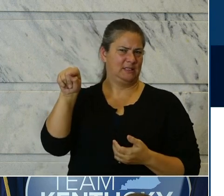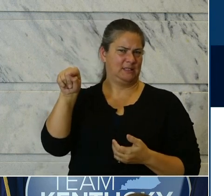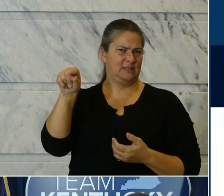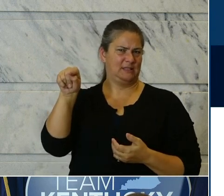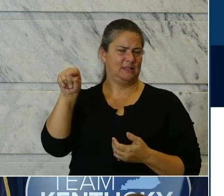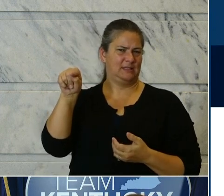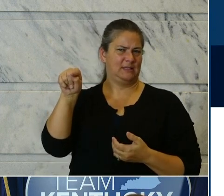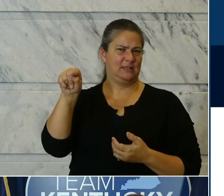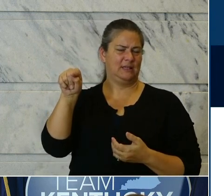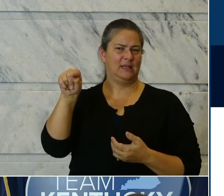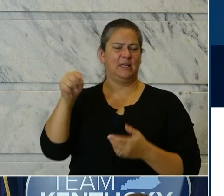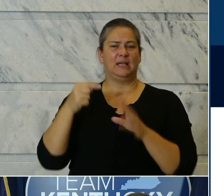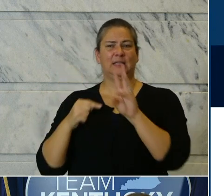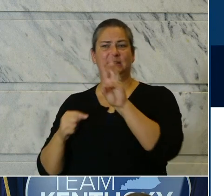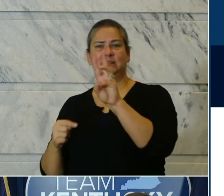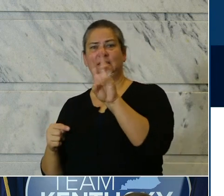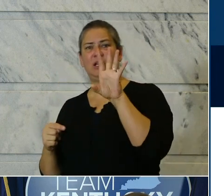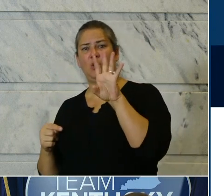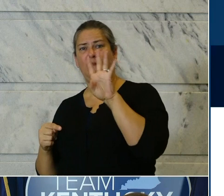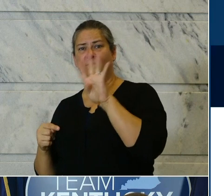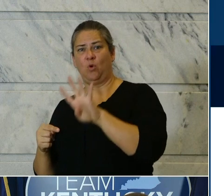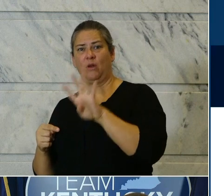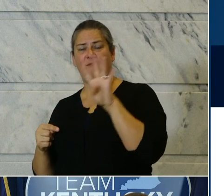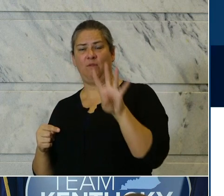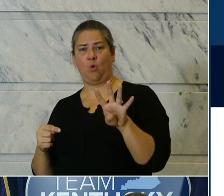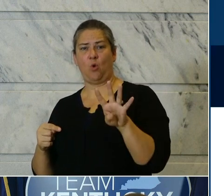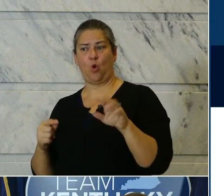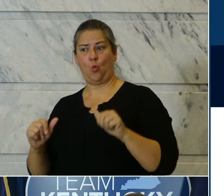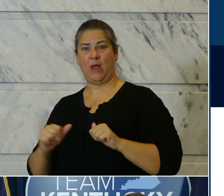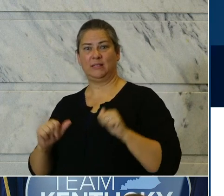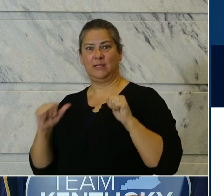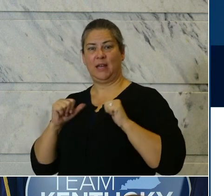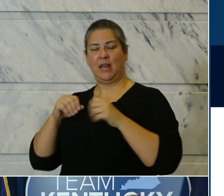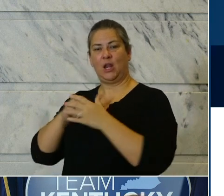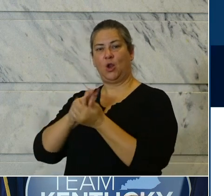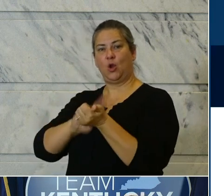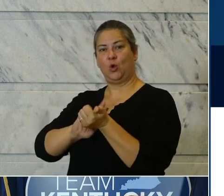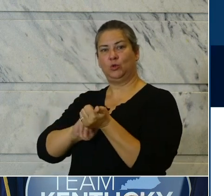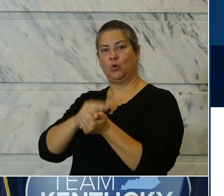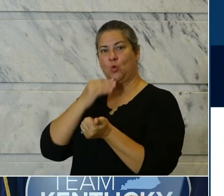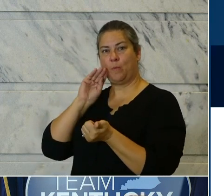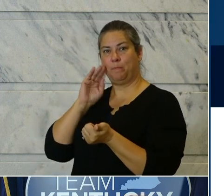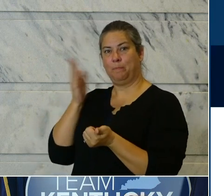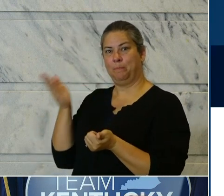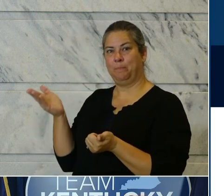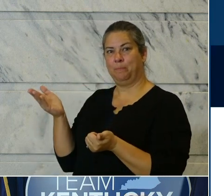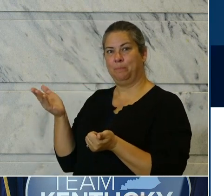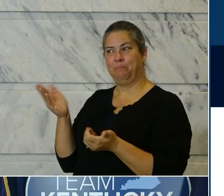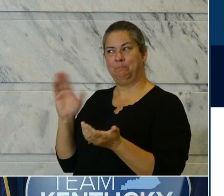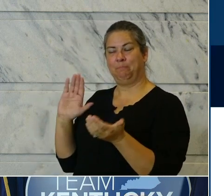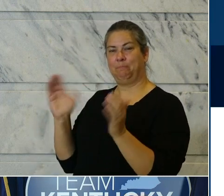UNIVERSITIES JUST FOR STUDENTS. THERE IS LESS THAN HALF OF THAT SIX HUNDRED AND FORTY FOUR